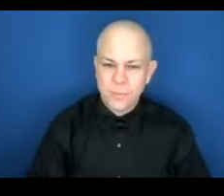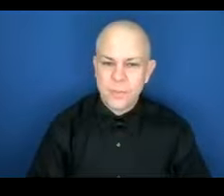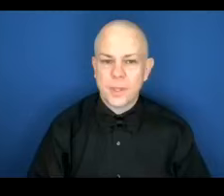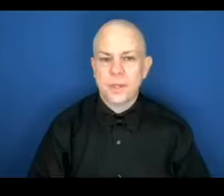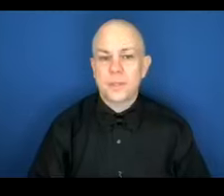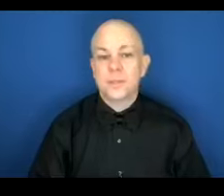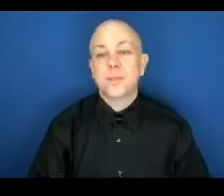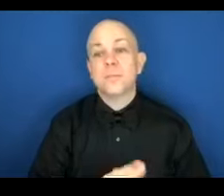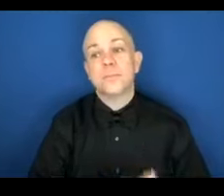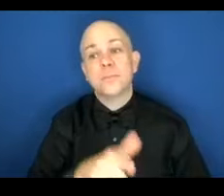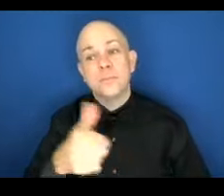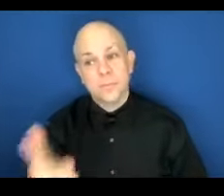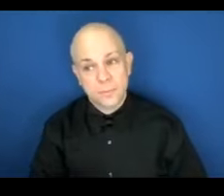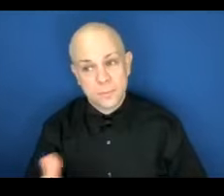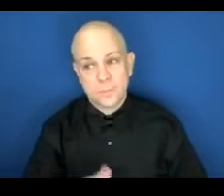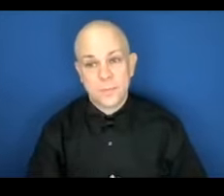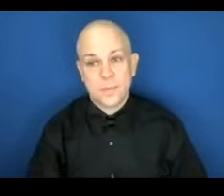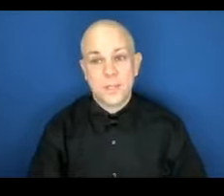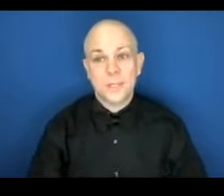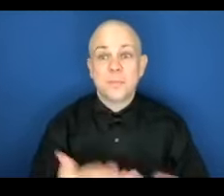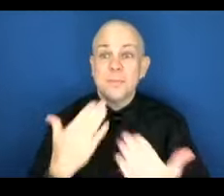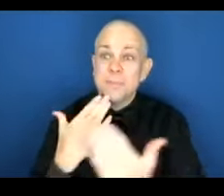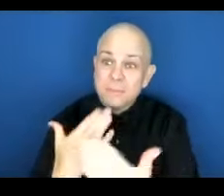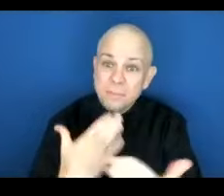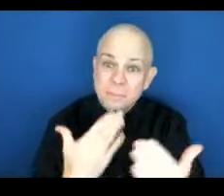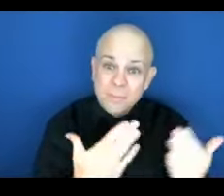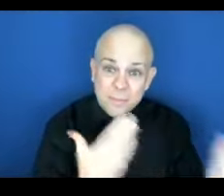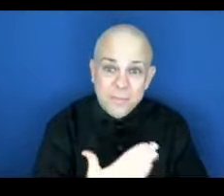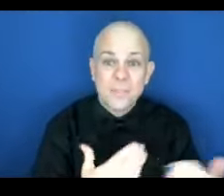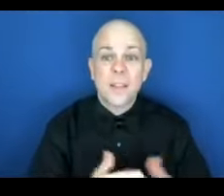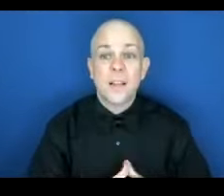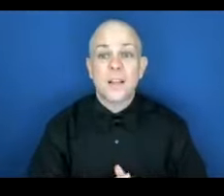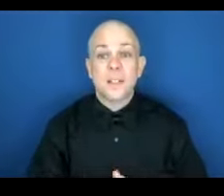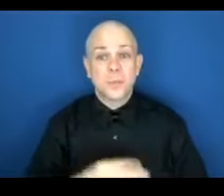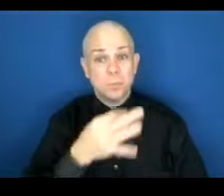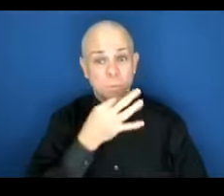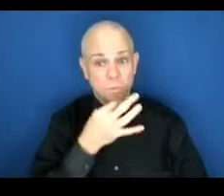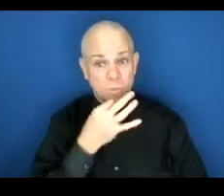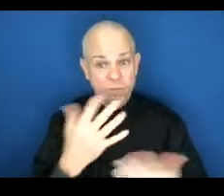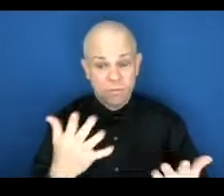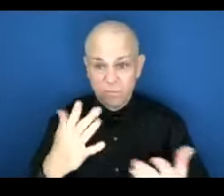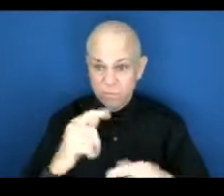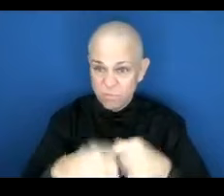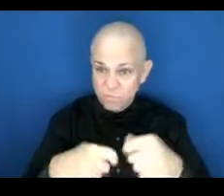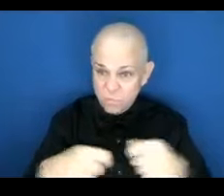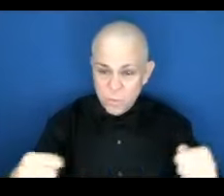thanks Stuart to wrap us up this evening i'd like to introduce our incident commander for the southwest area incident management team